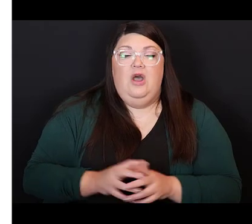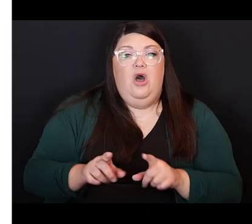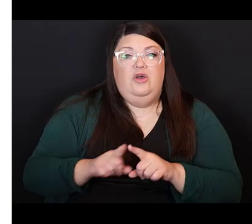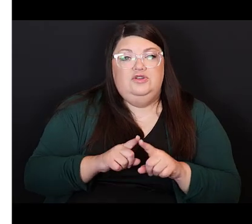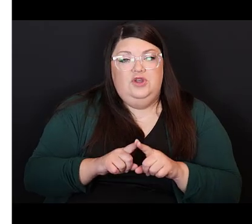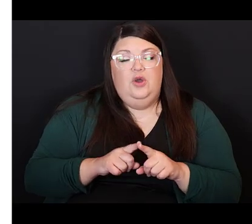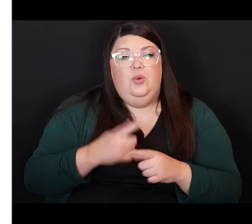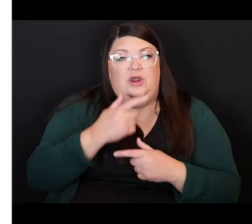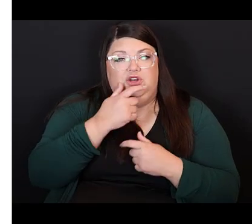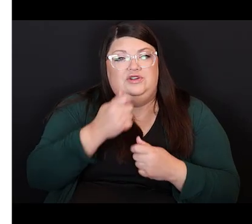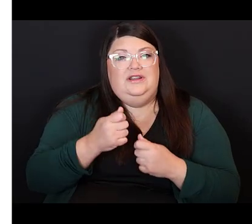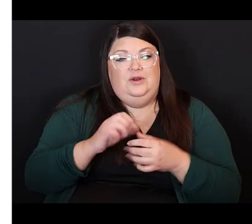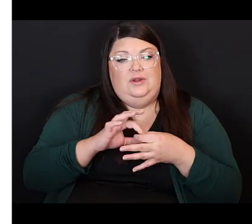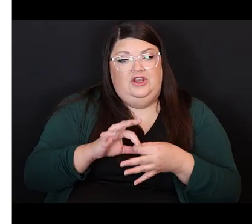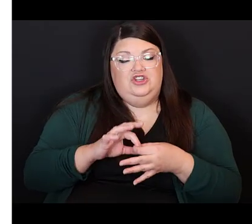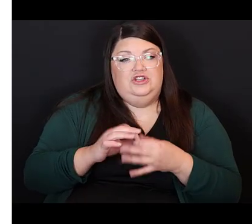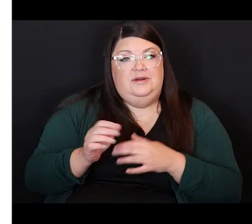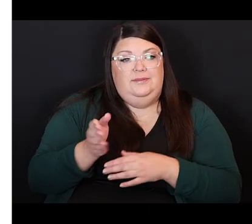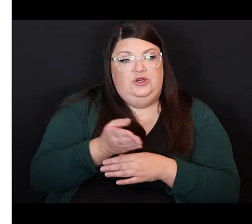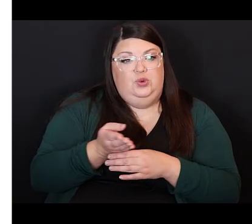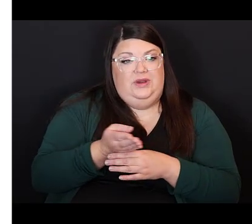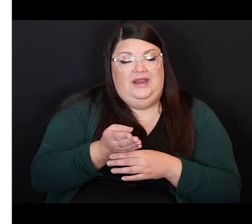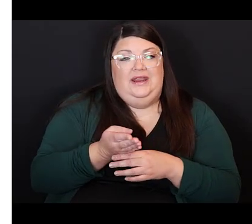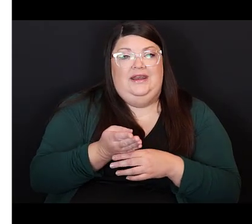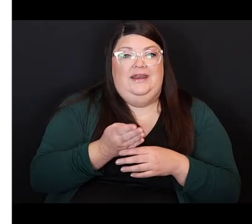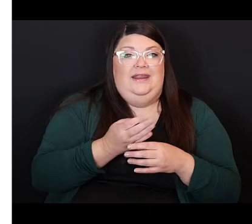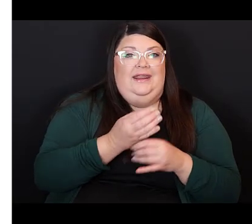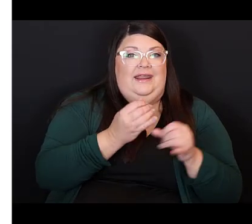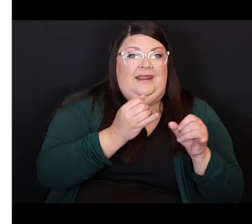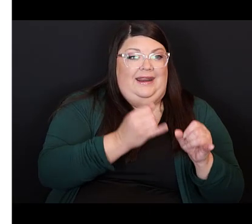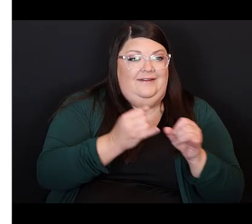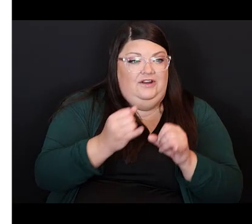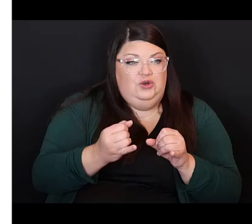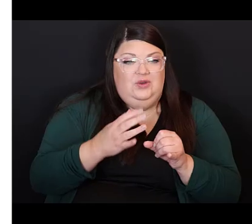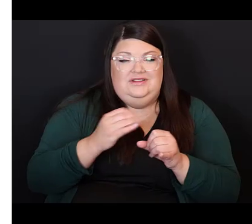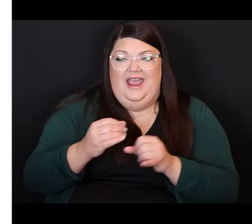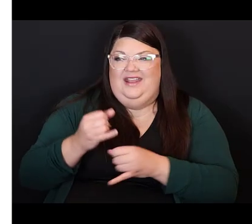also interested in the relationship between individuals and the institutions around them: